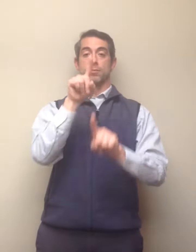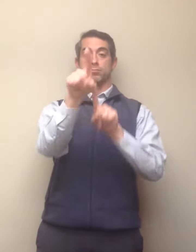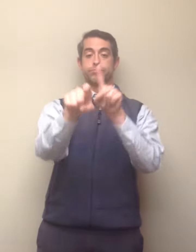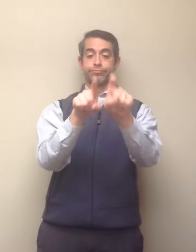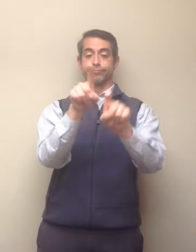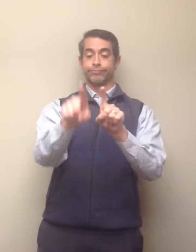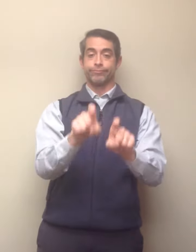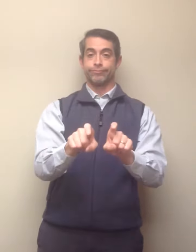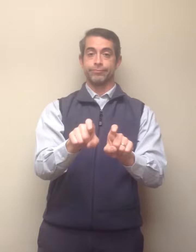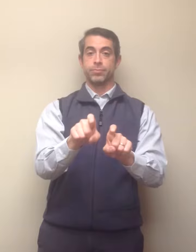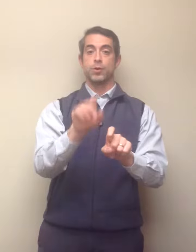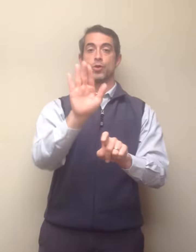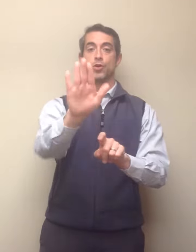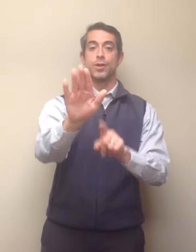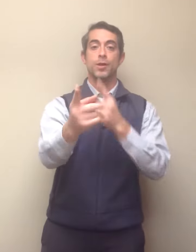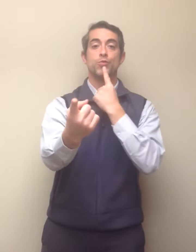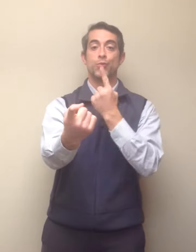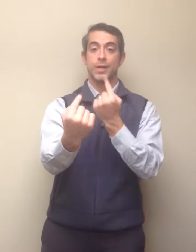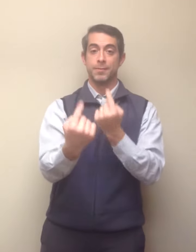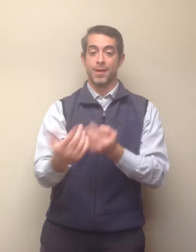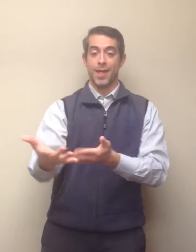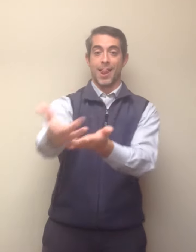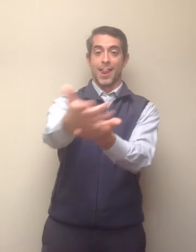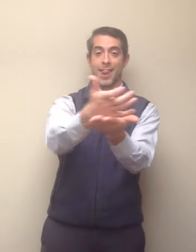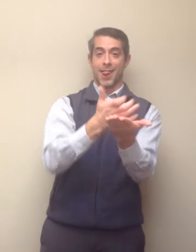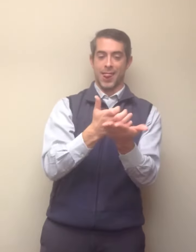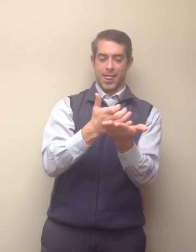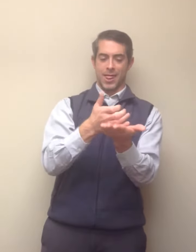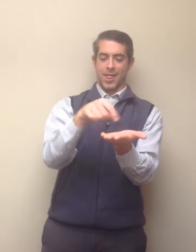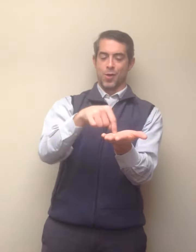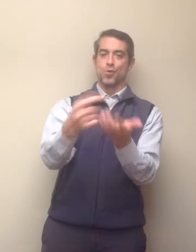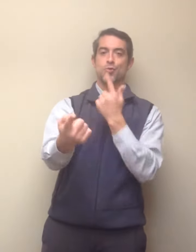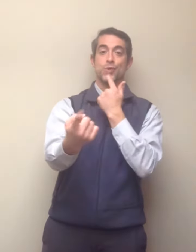and used to identify and remove accessibility barriers